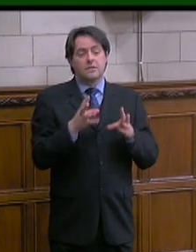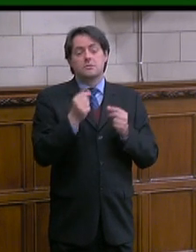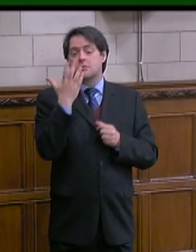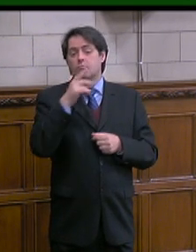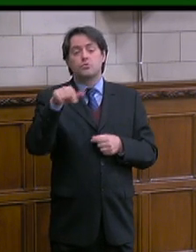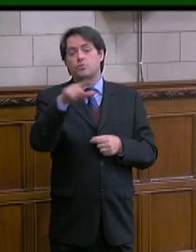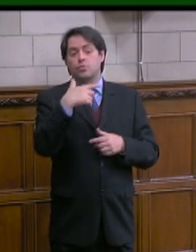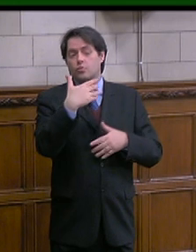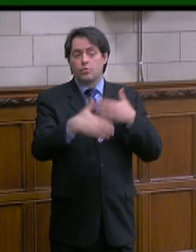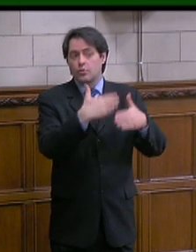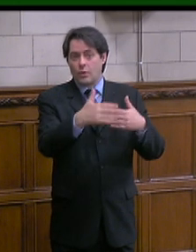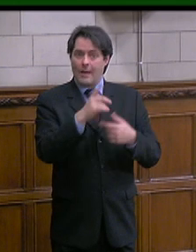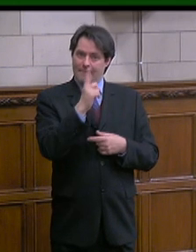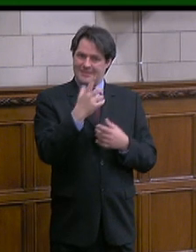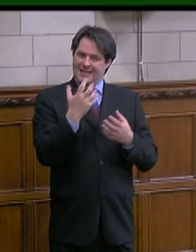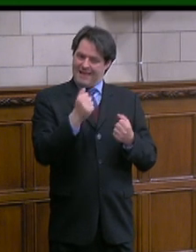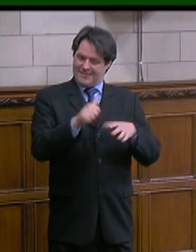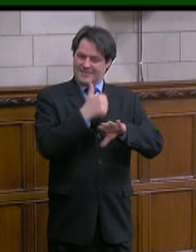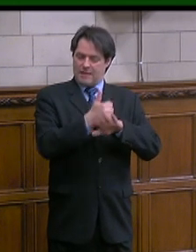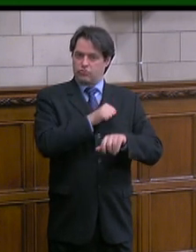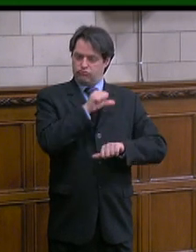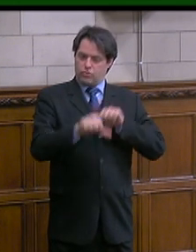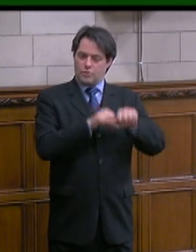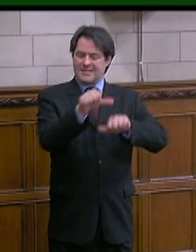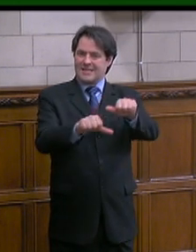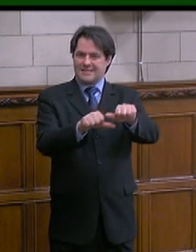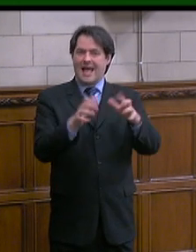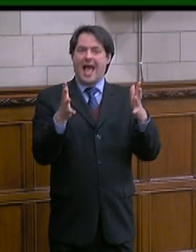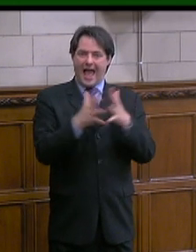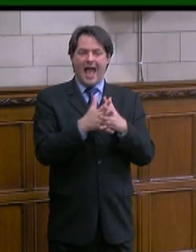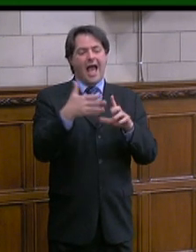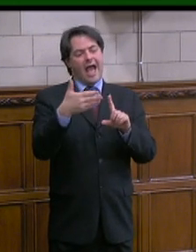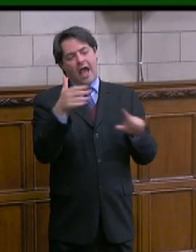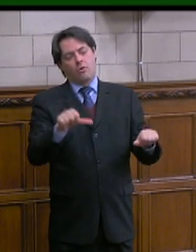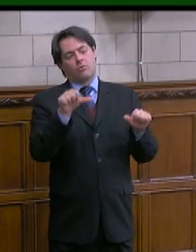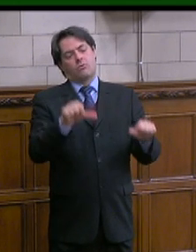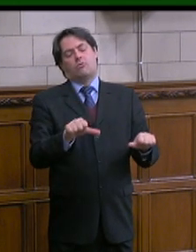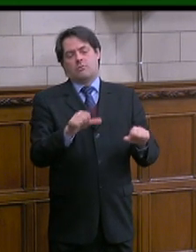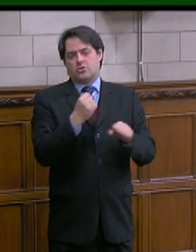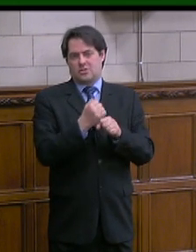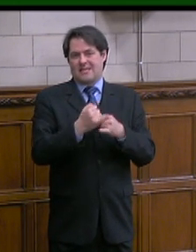However, an established and rigorous process is in place to accredit GCSEs, and the specification